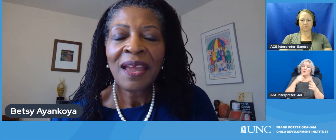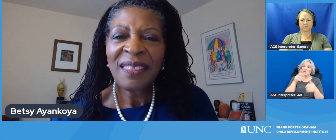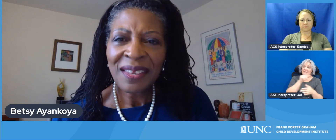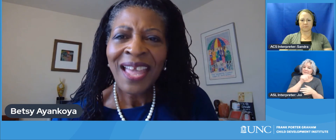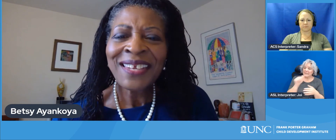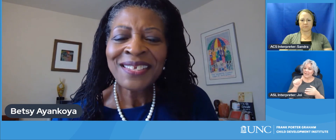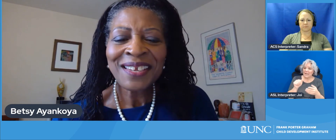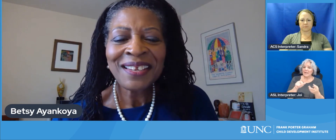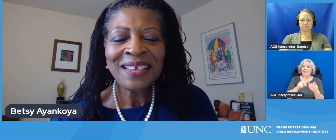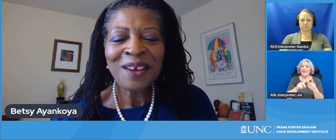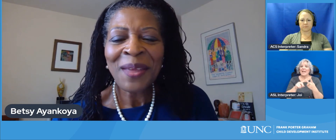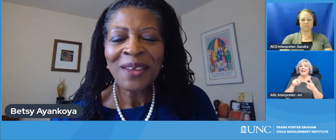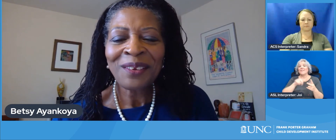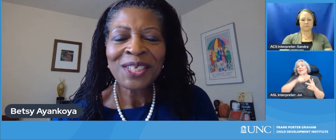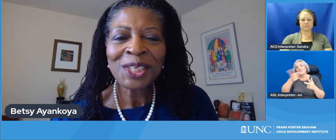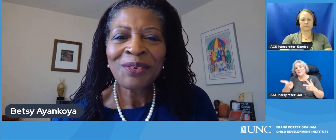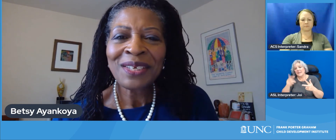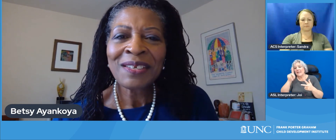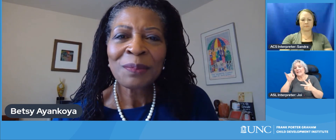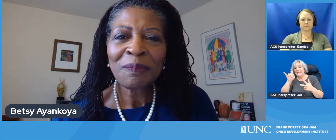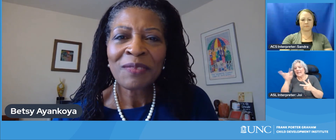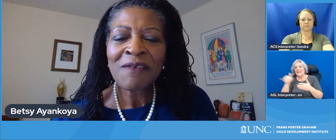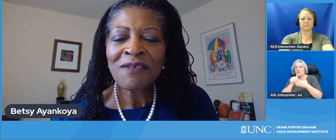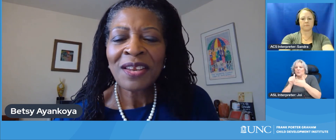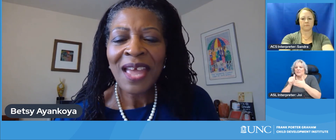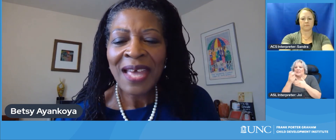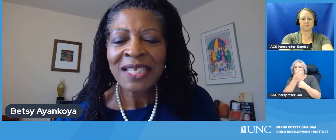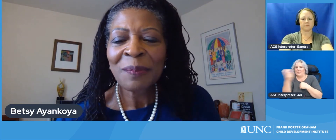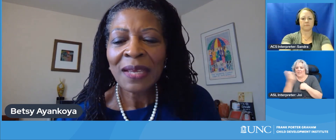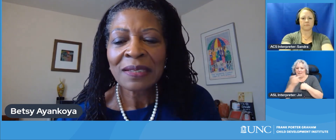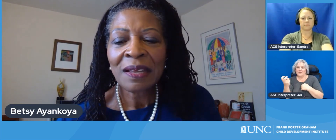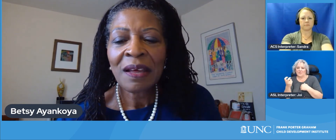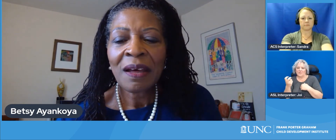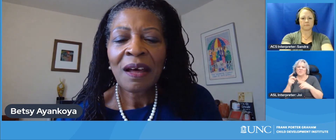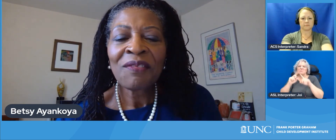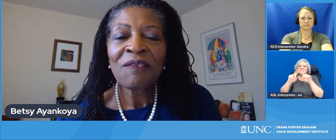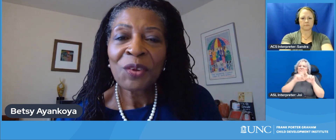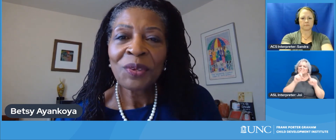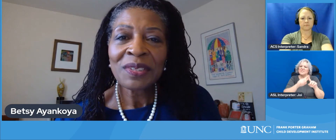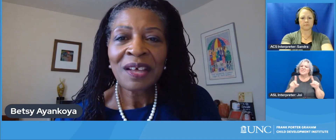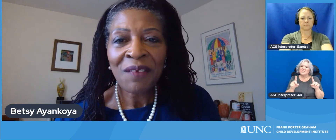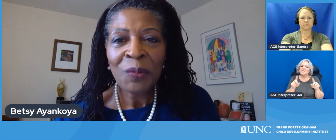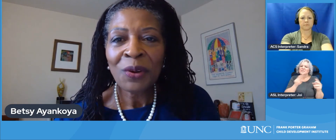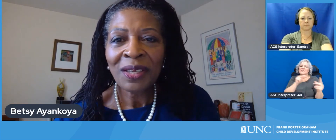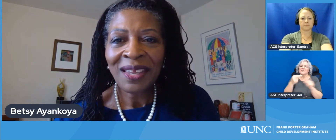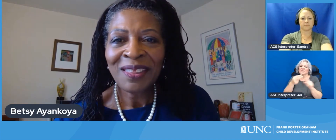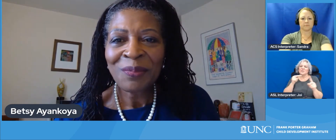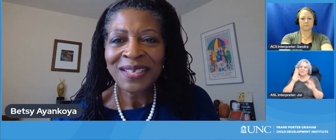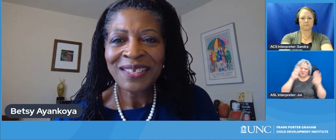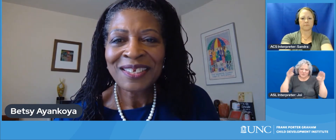And then Katie is gonna lead our panel in sharing different aspects of the focus of our work in the present.